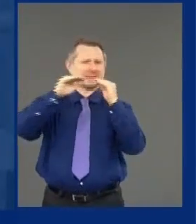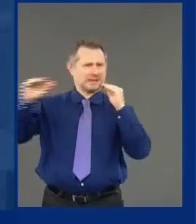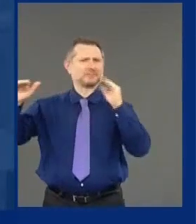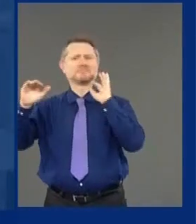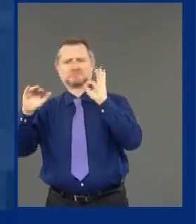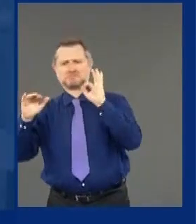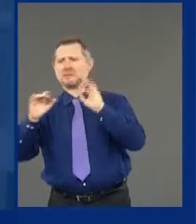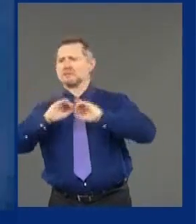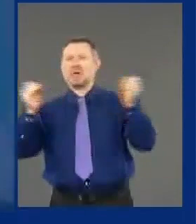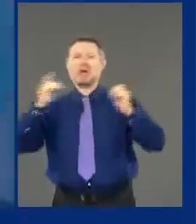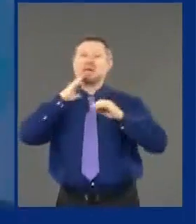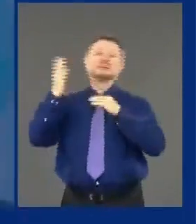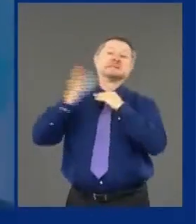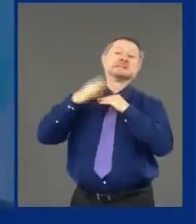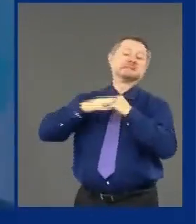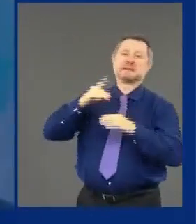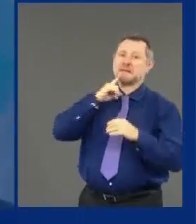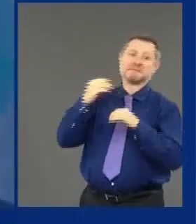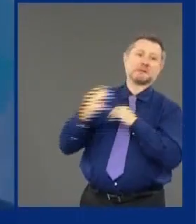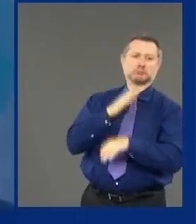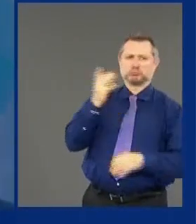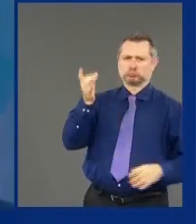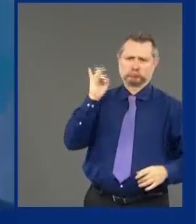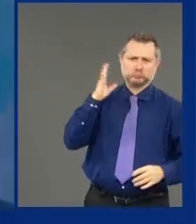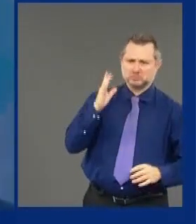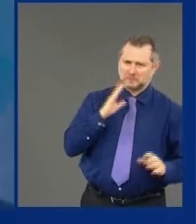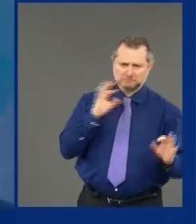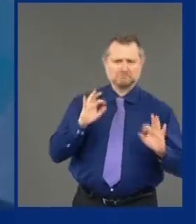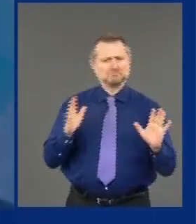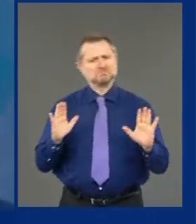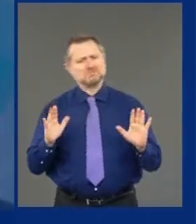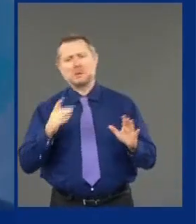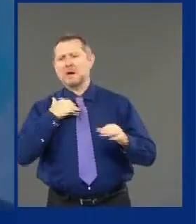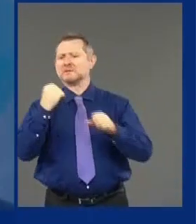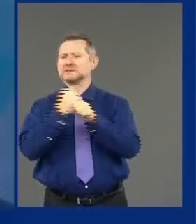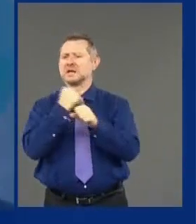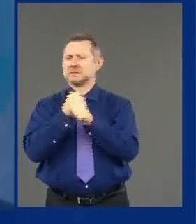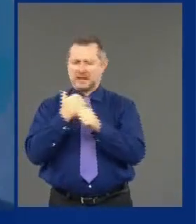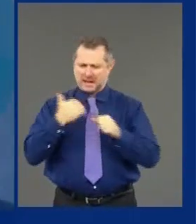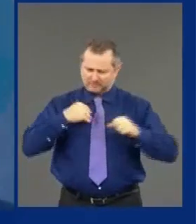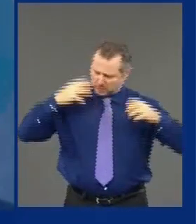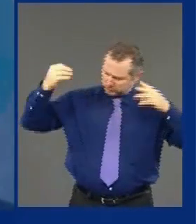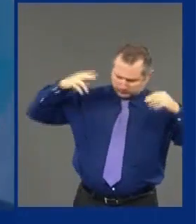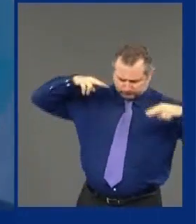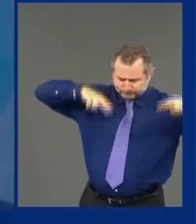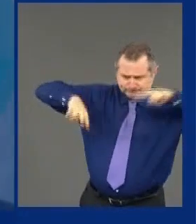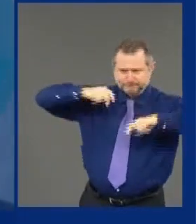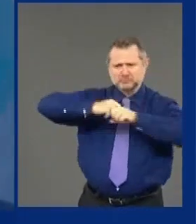YOU LOOK IN THE CITY OF NEW YORK, THE NUMBERS ARE GOOD AND THE NUMBERS ARE STEADY.